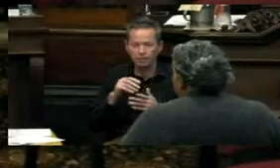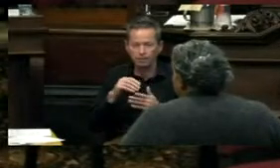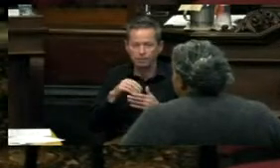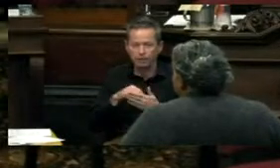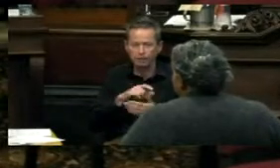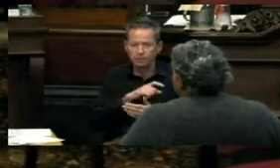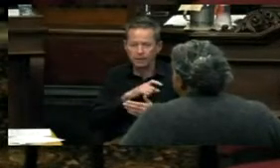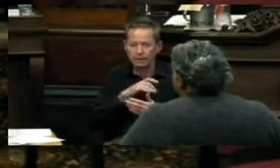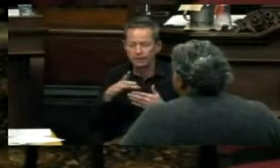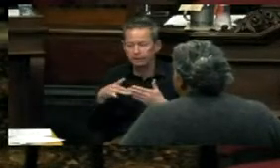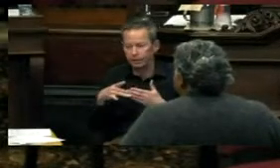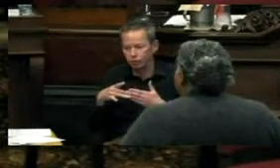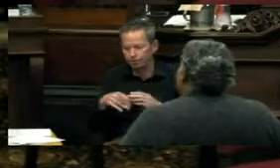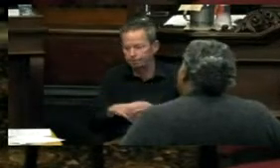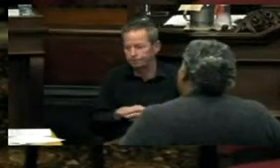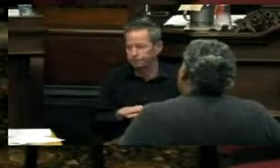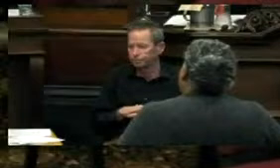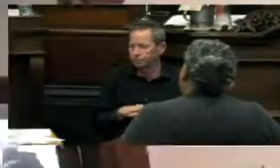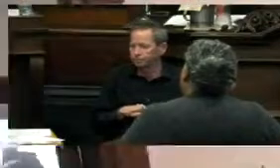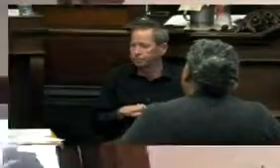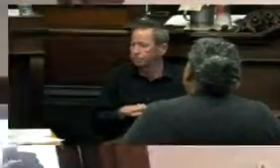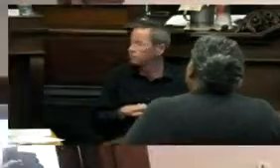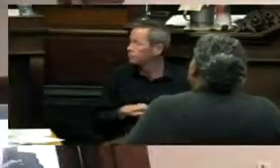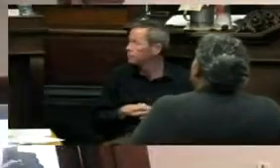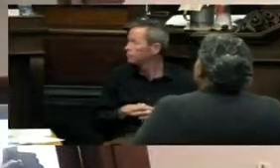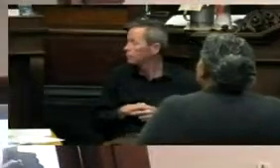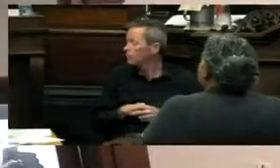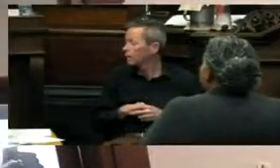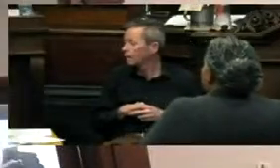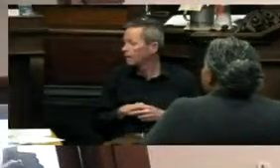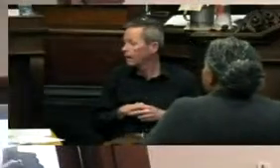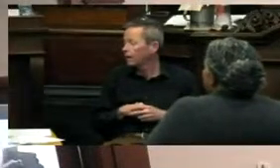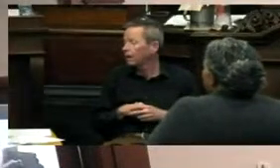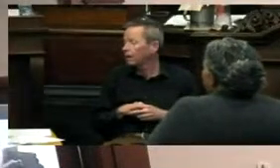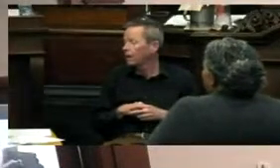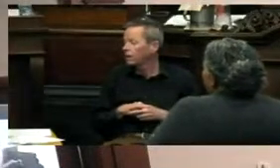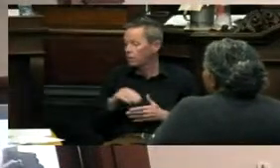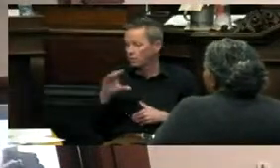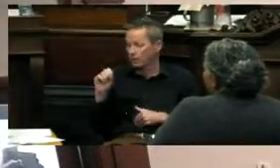certainly involves officers and